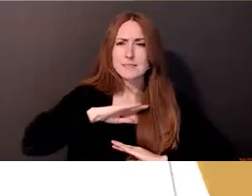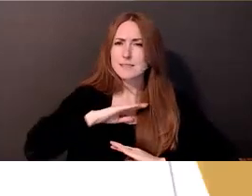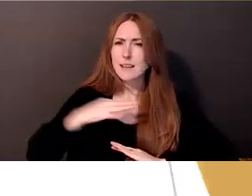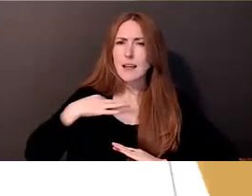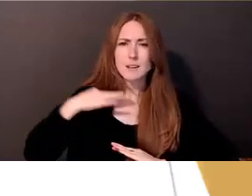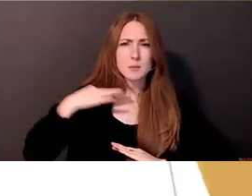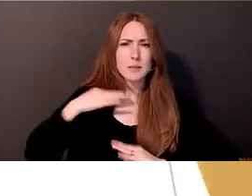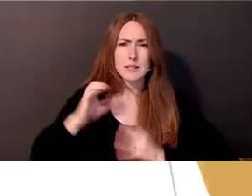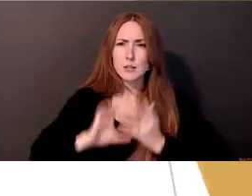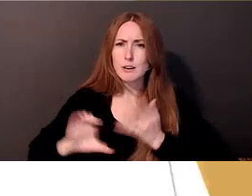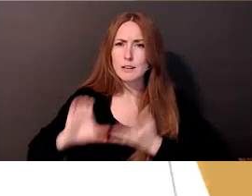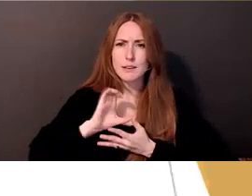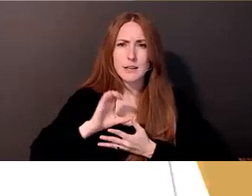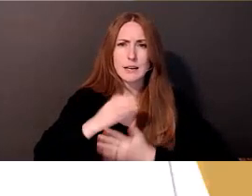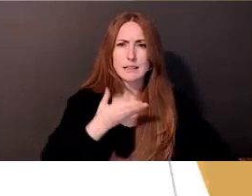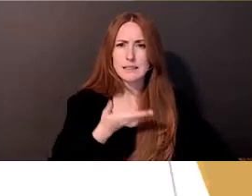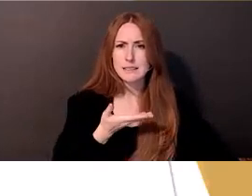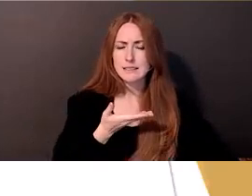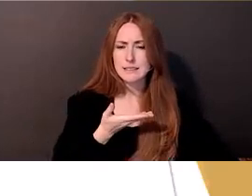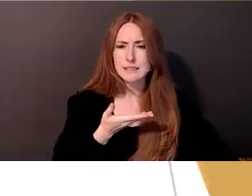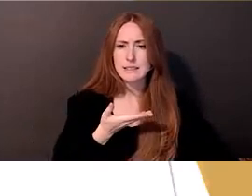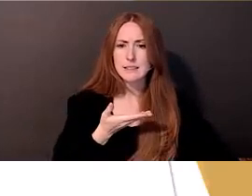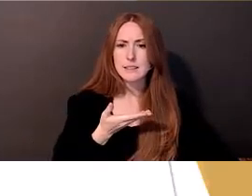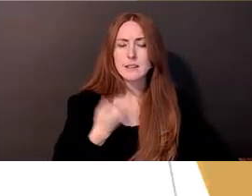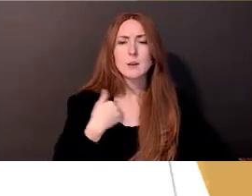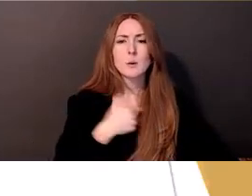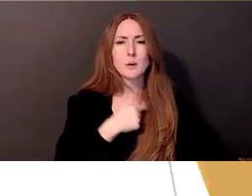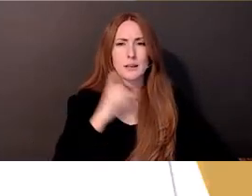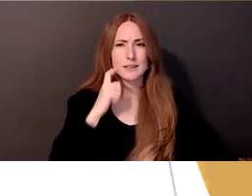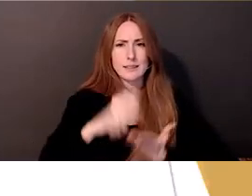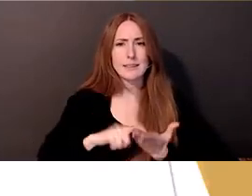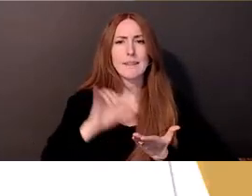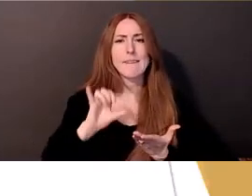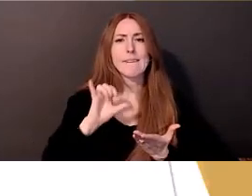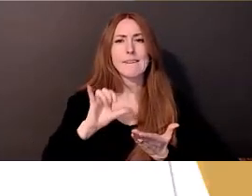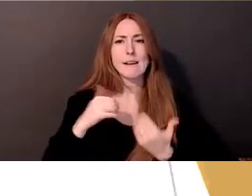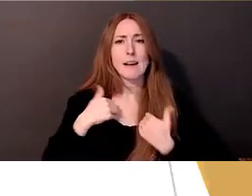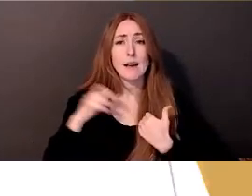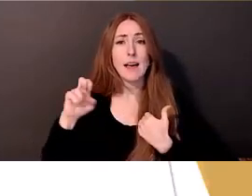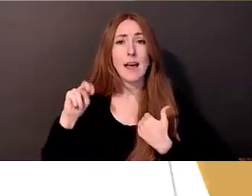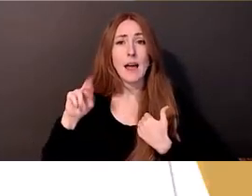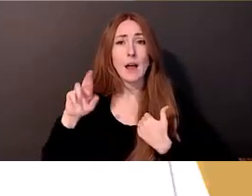And we recognized we had an enrollment rate of 53%,